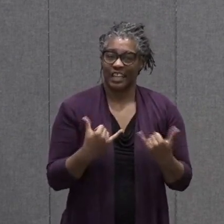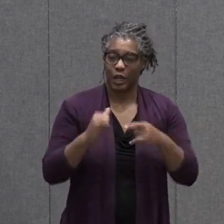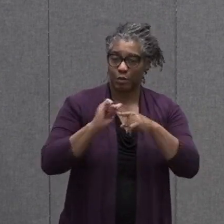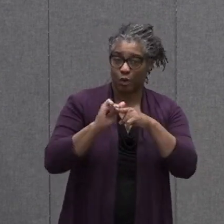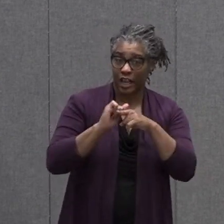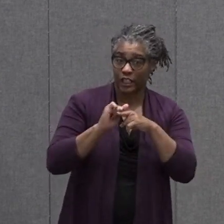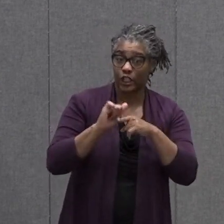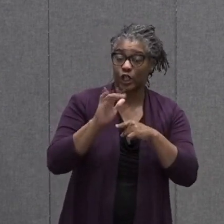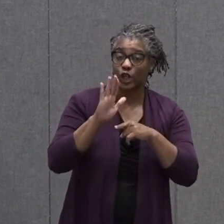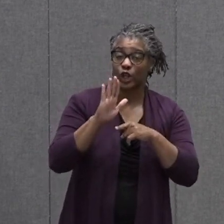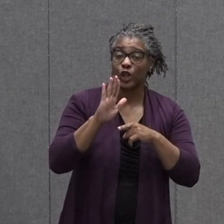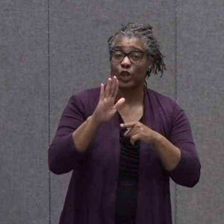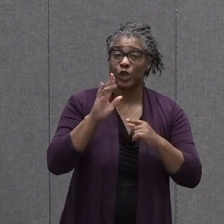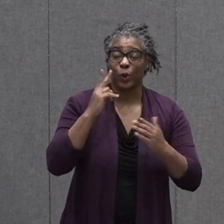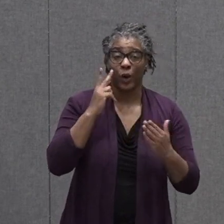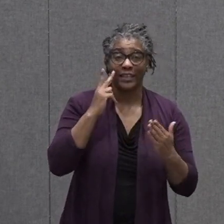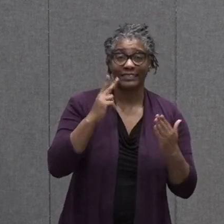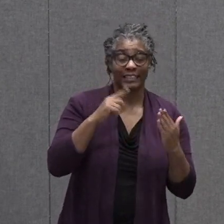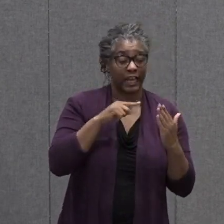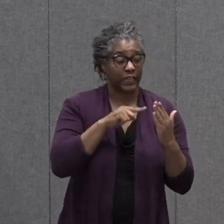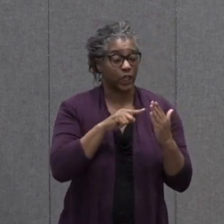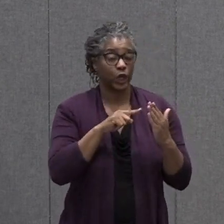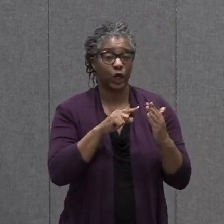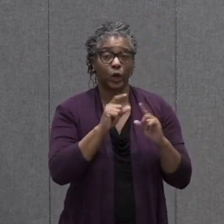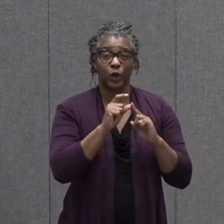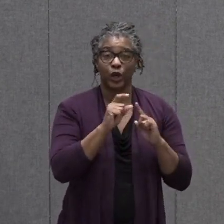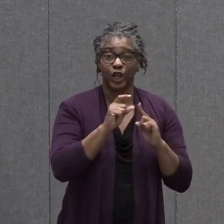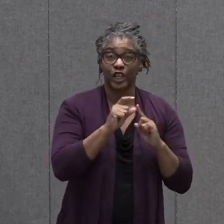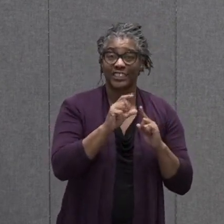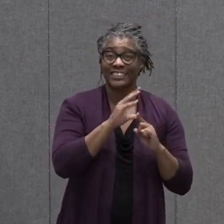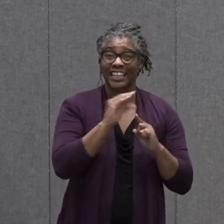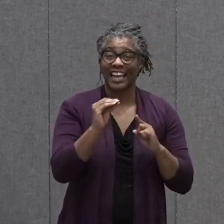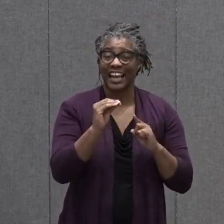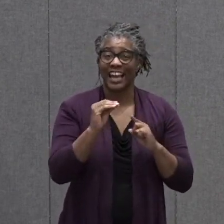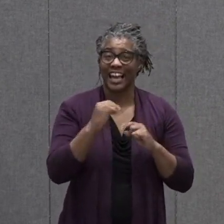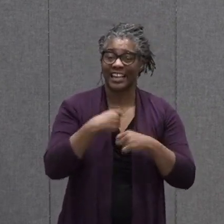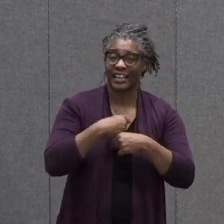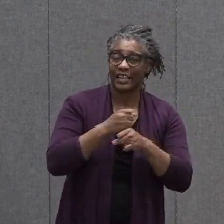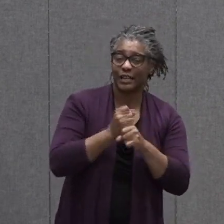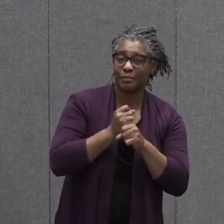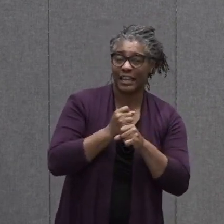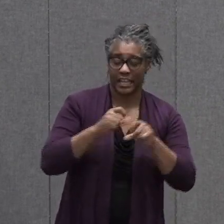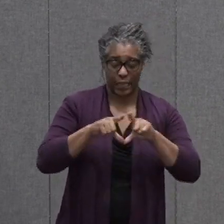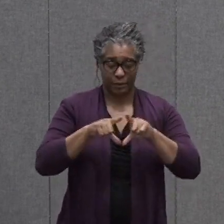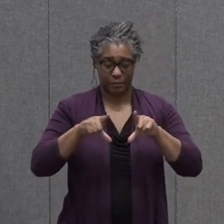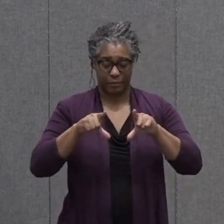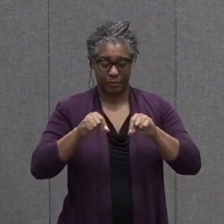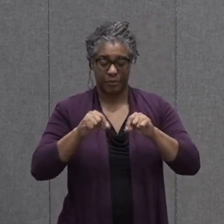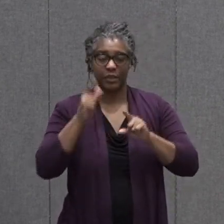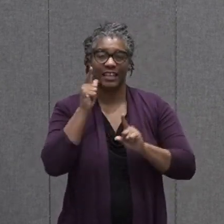and building words with your new letter tiles. I'll see you again next week, and Miss Q will be here for your read aloud next.